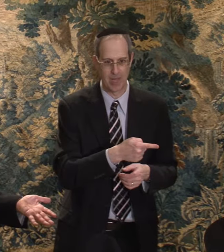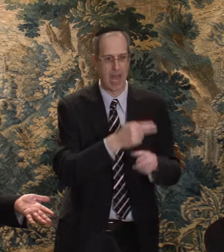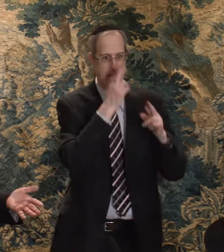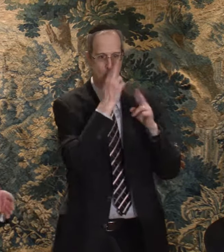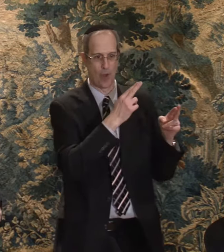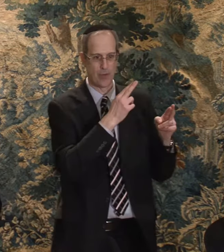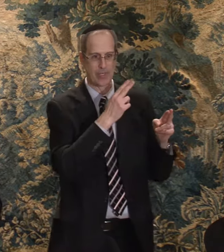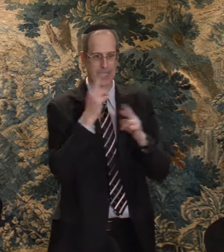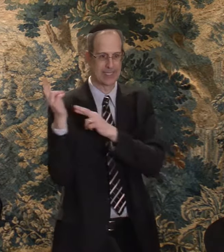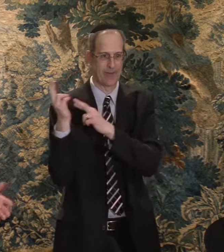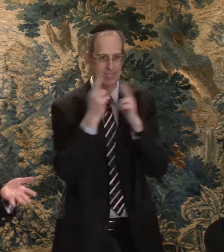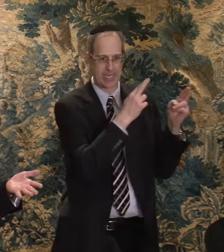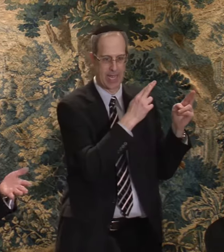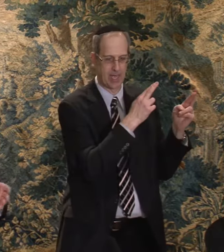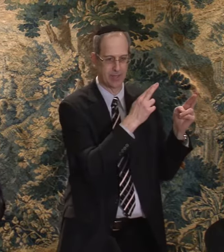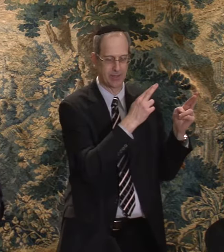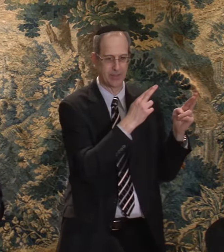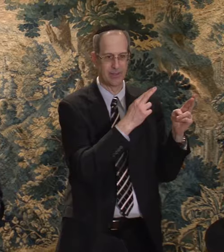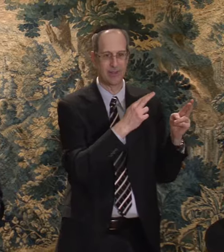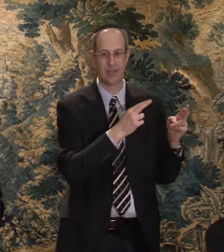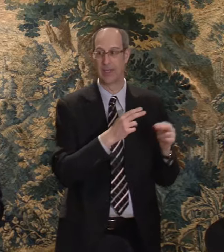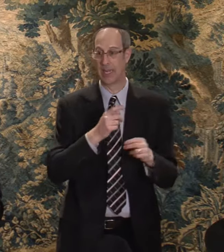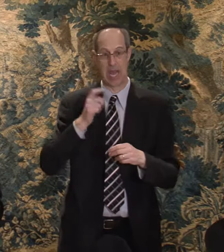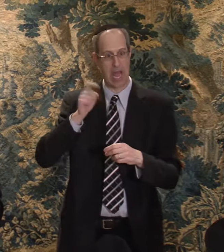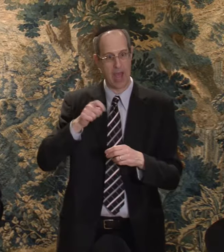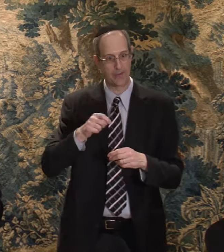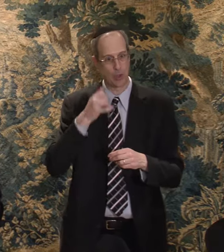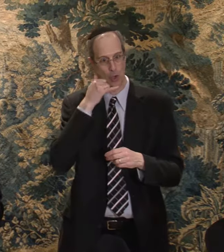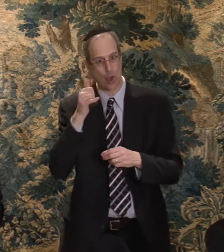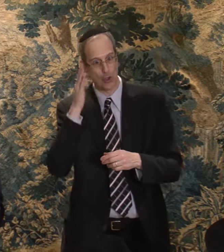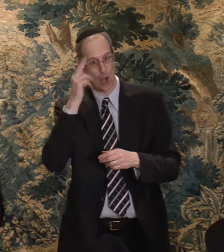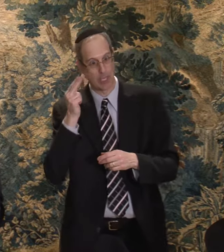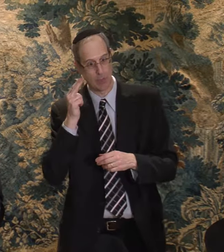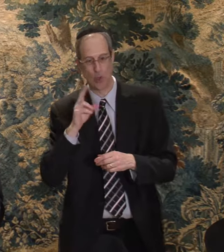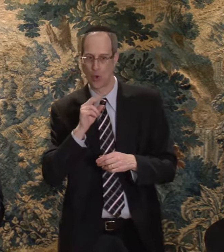Bitzer did have no sense we have to do that no but that's what greatness is all